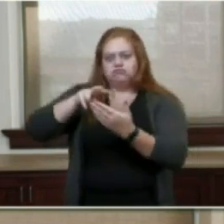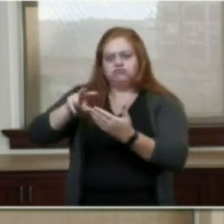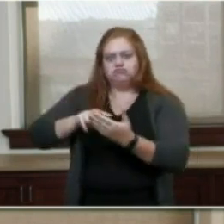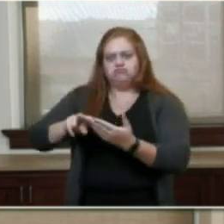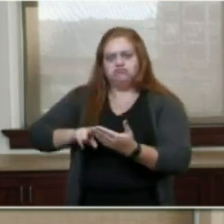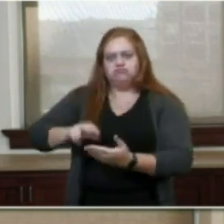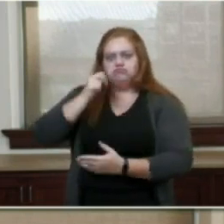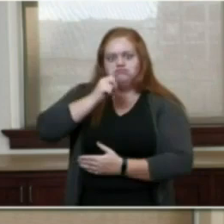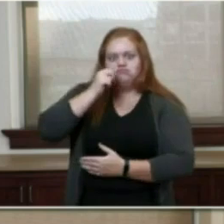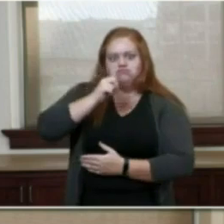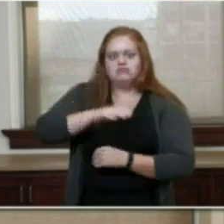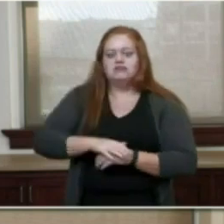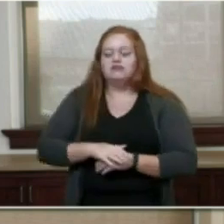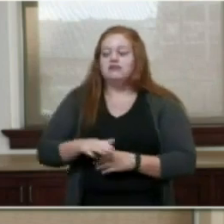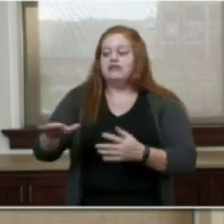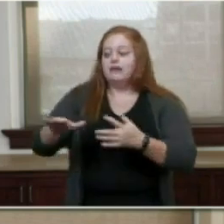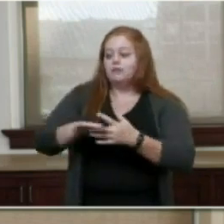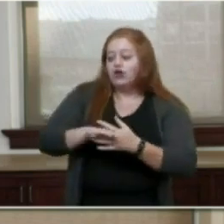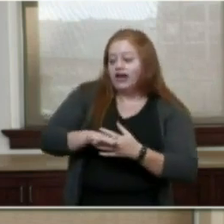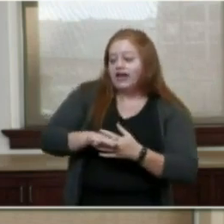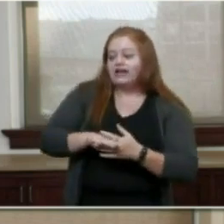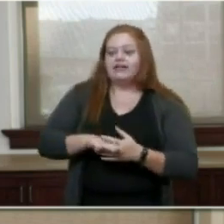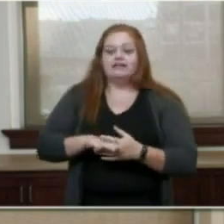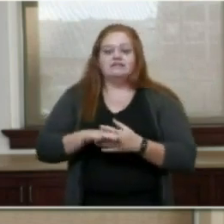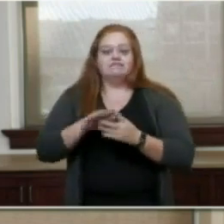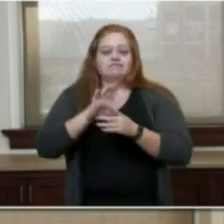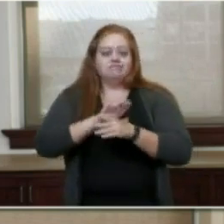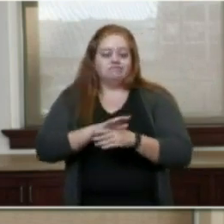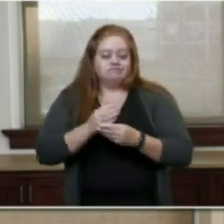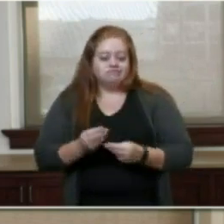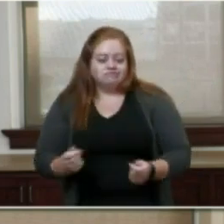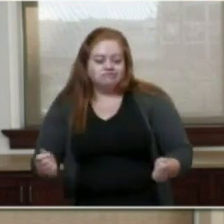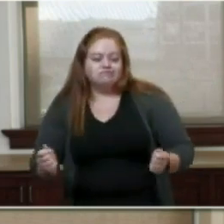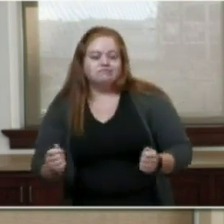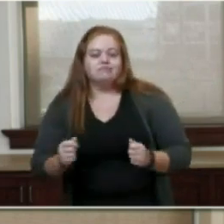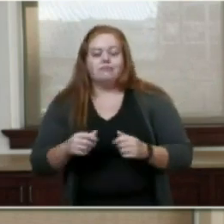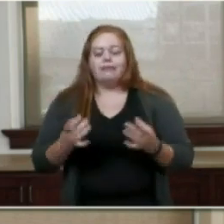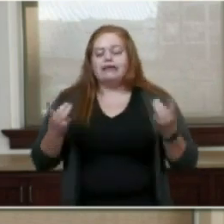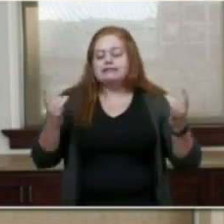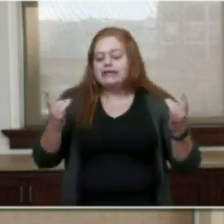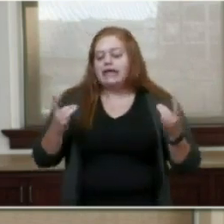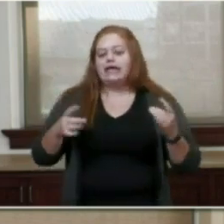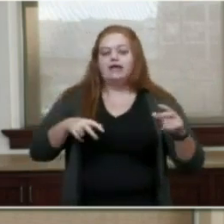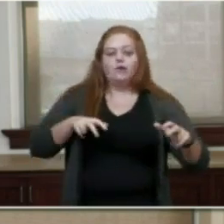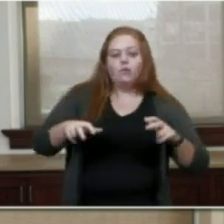stretch or meditate. Try to eat healthy well balanced meals, exercise regularly,